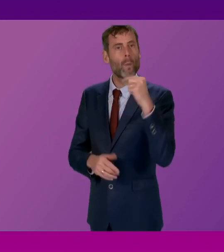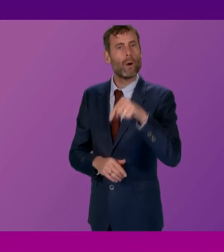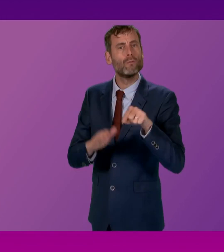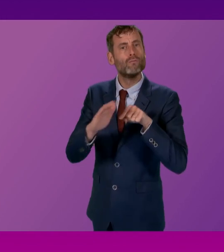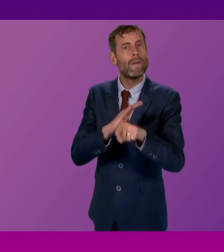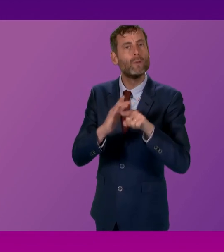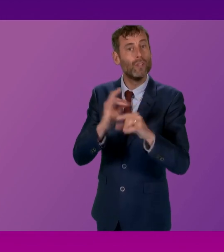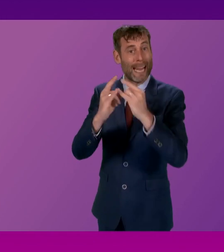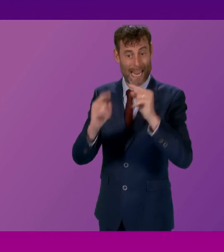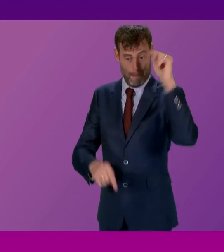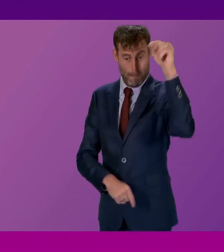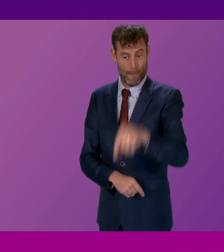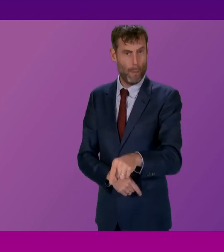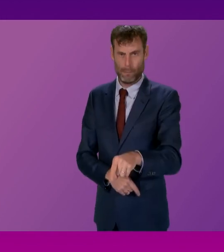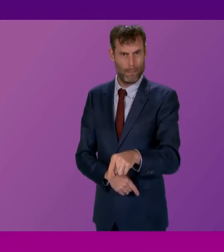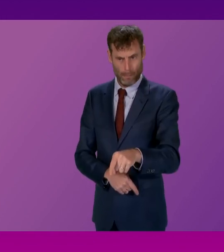be condemned in the strongest possible manner.